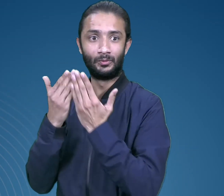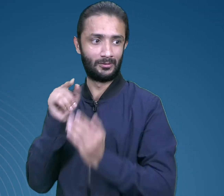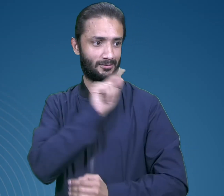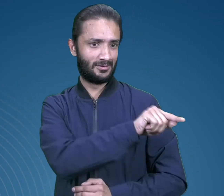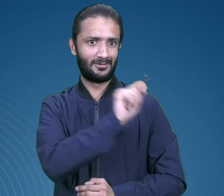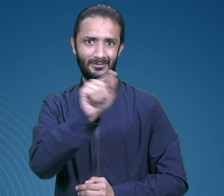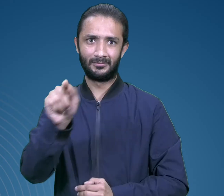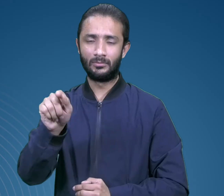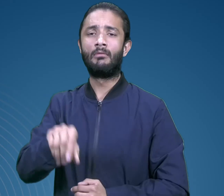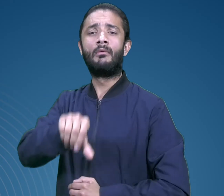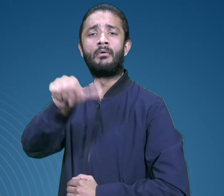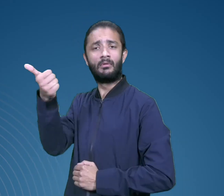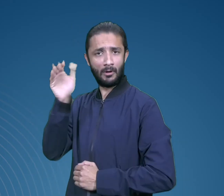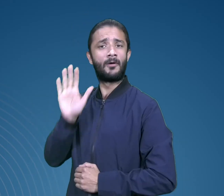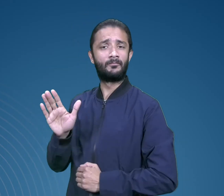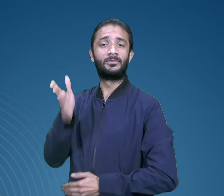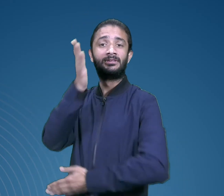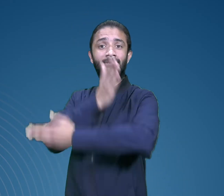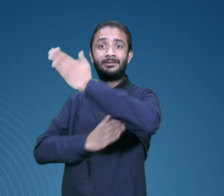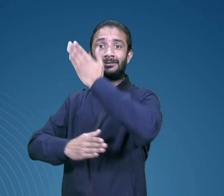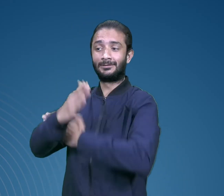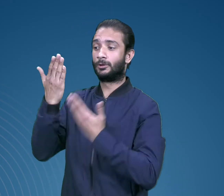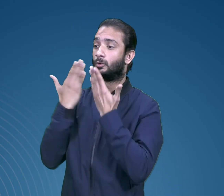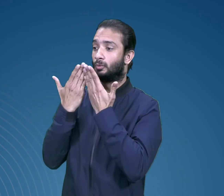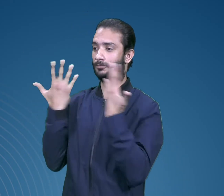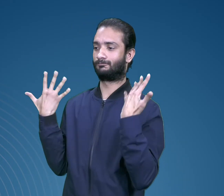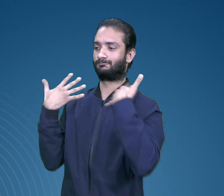provide Educational Bilingualism.